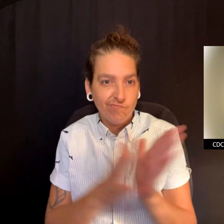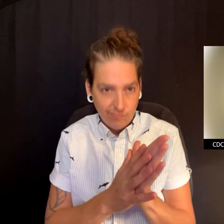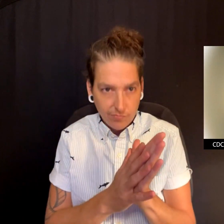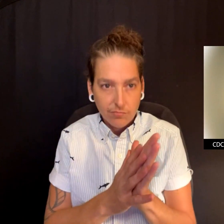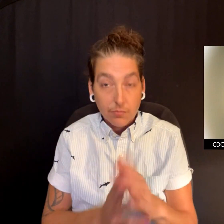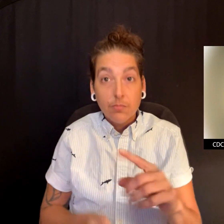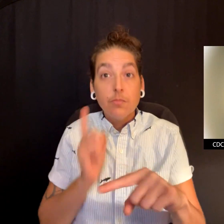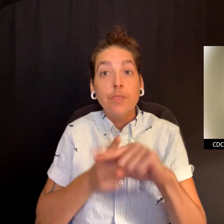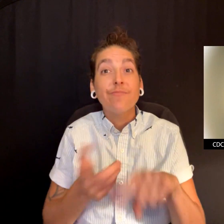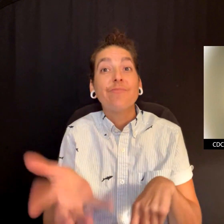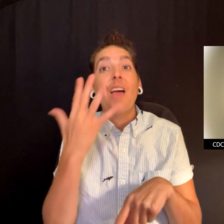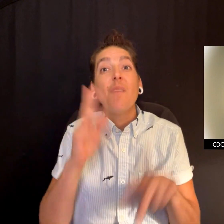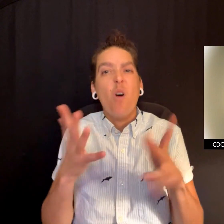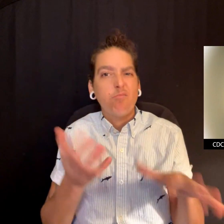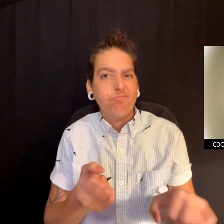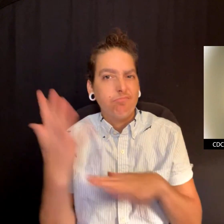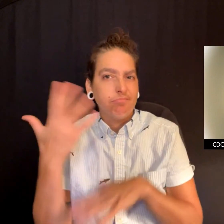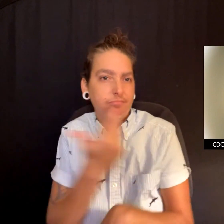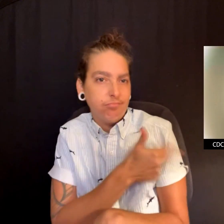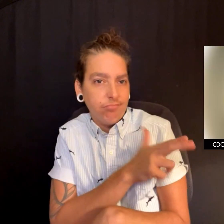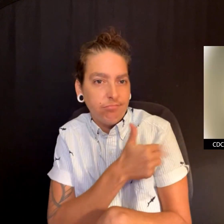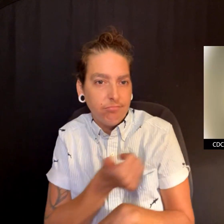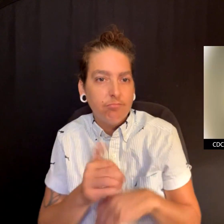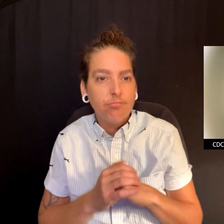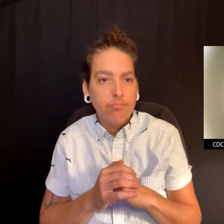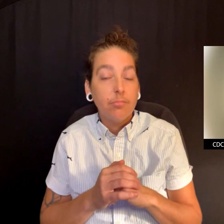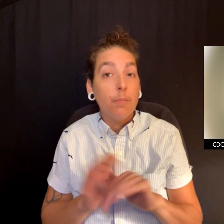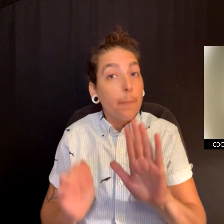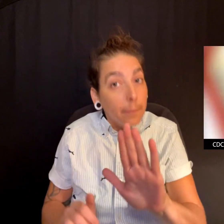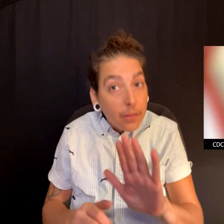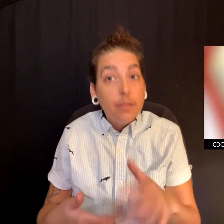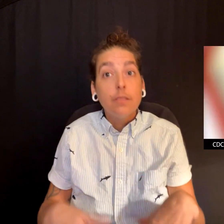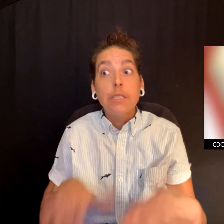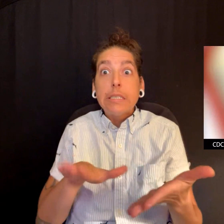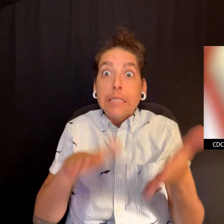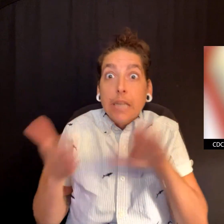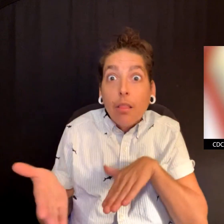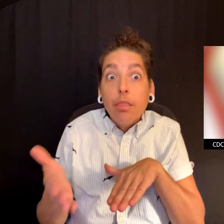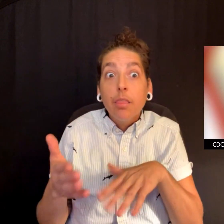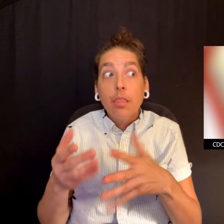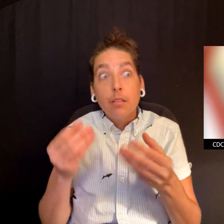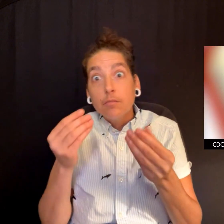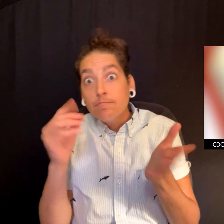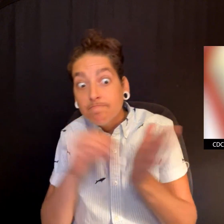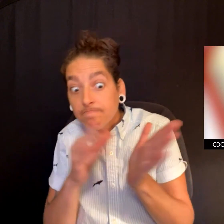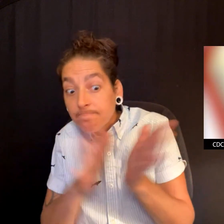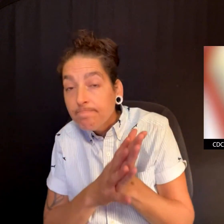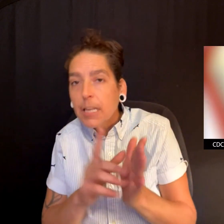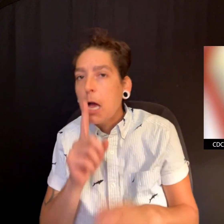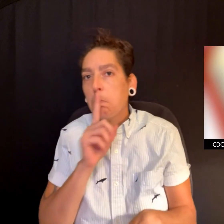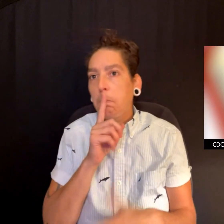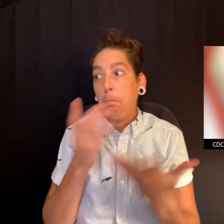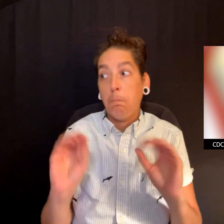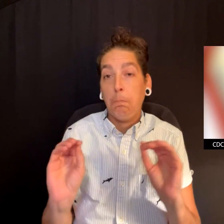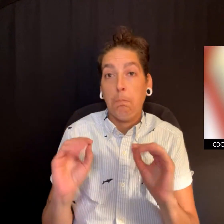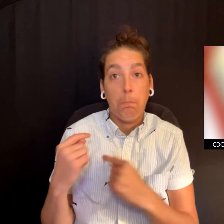A total of six illnesses were reported and five people have been hospitalized. No, deaths have been reported.